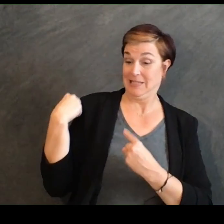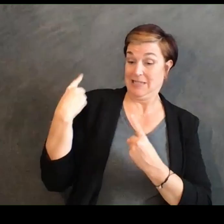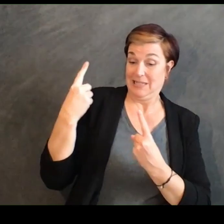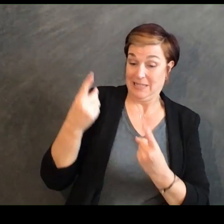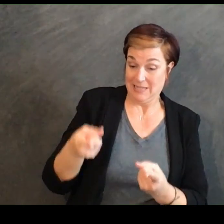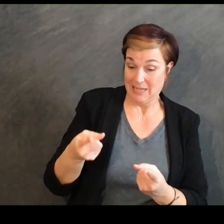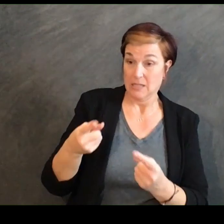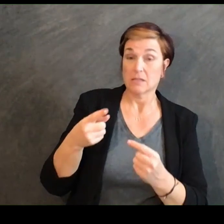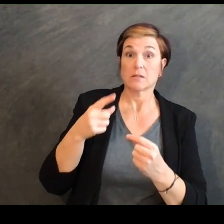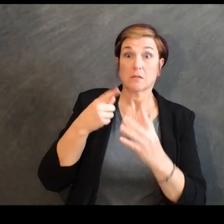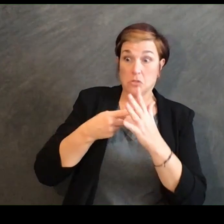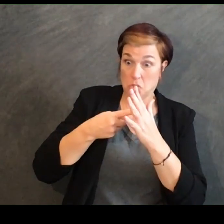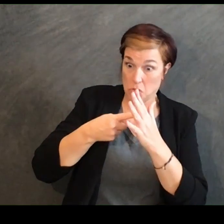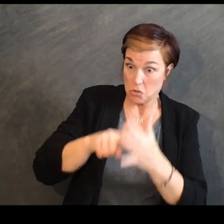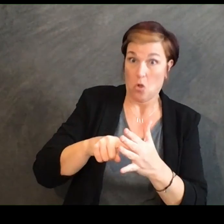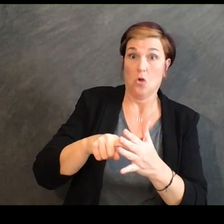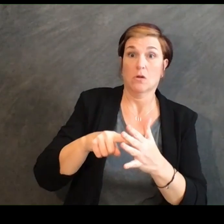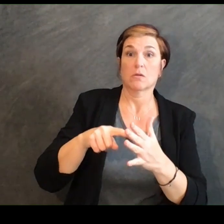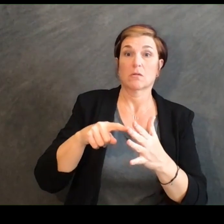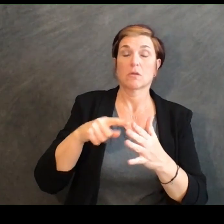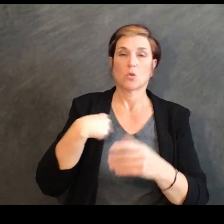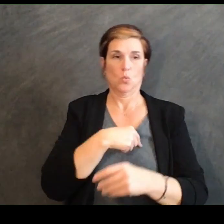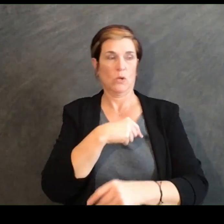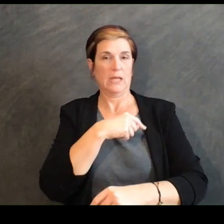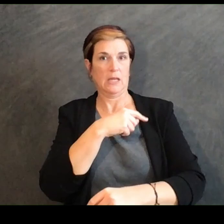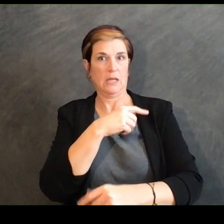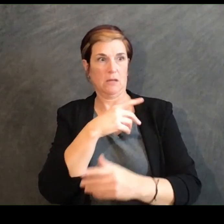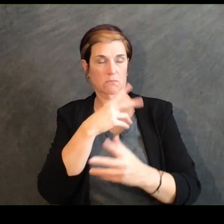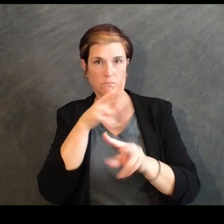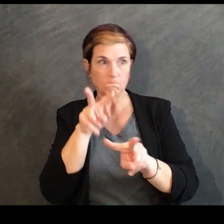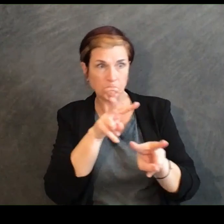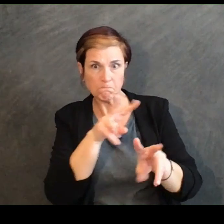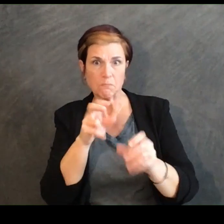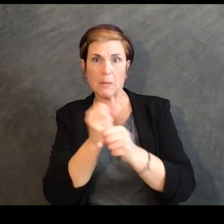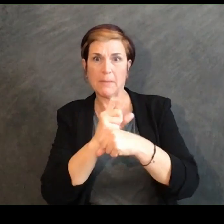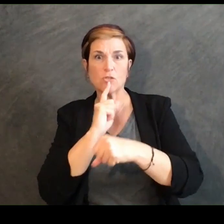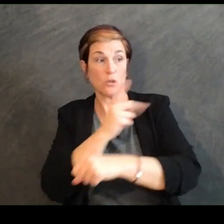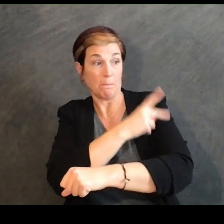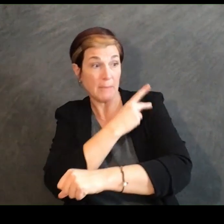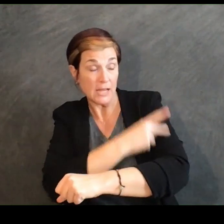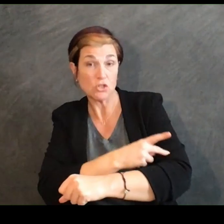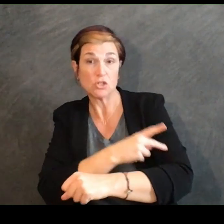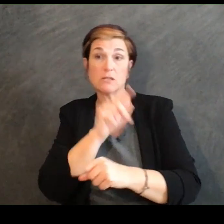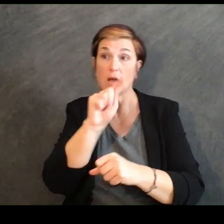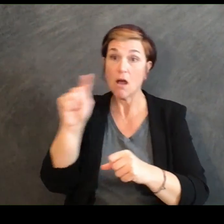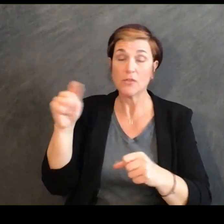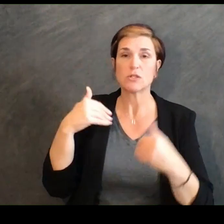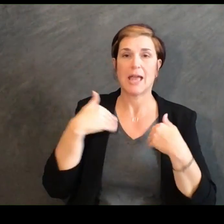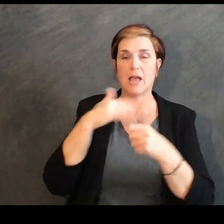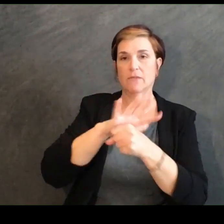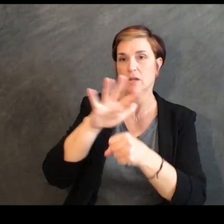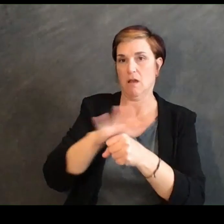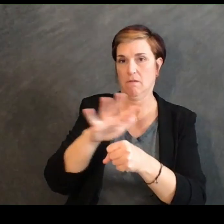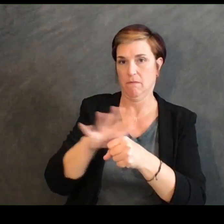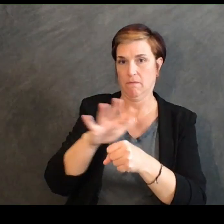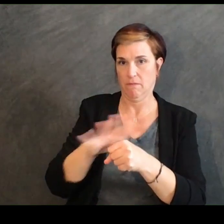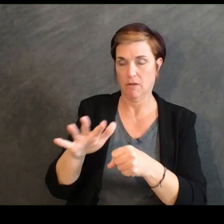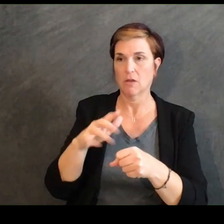our patients and the customers we serve have the information they need the safety they need as well we are committed to working with the